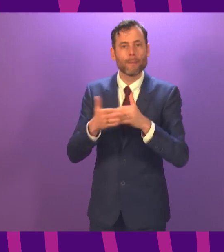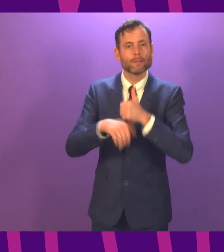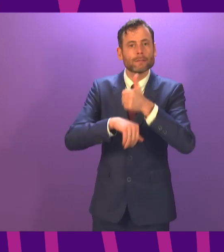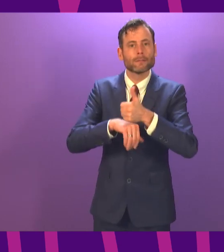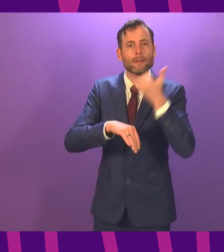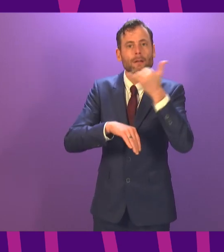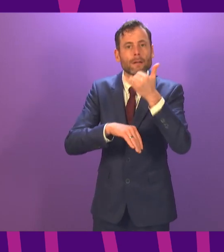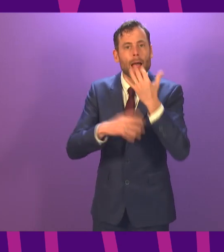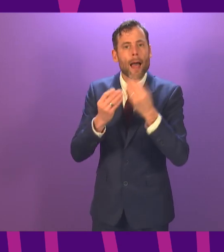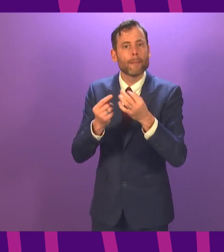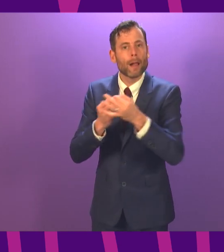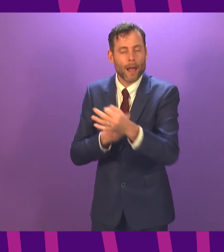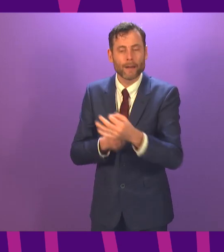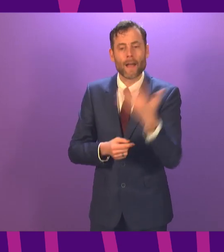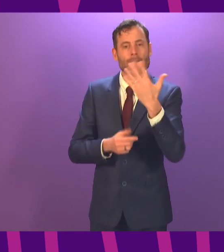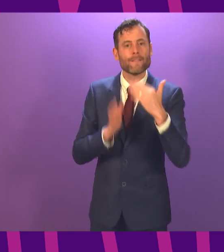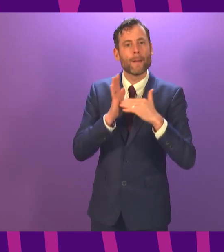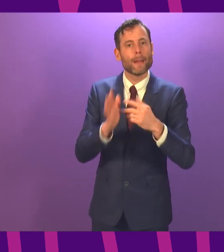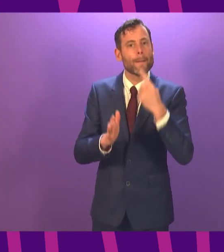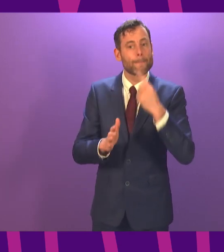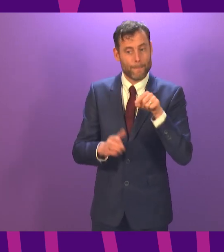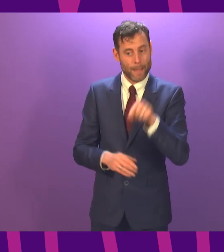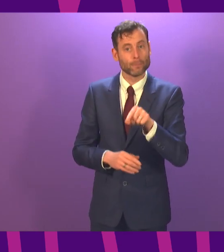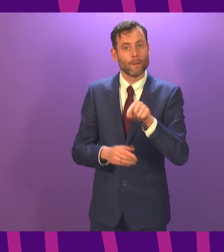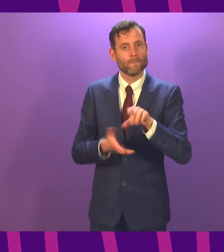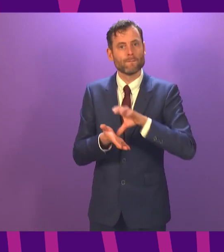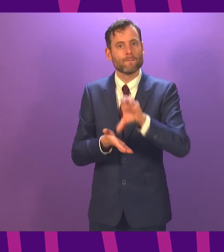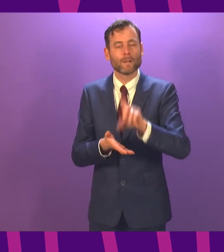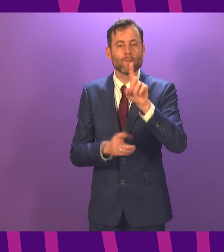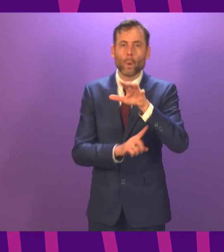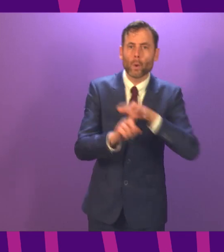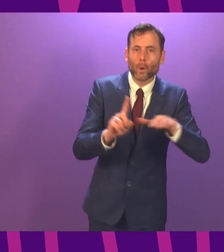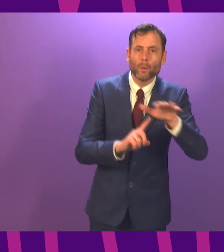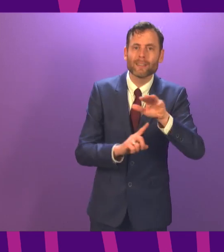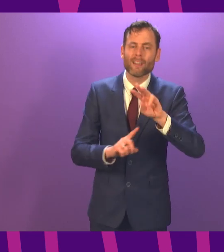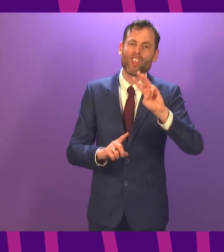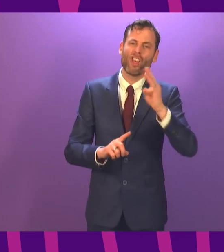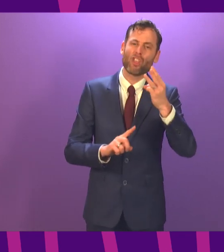£15 million of the winter funding is available to community and third sector organisations to support their work.